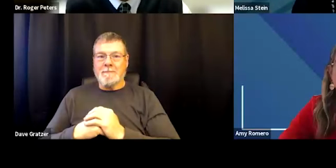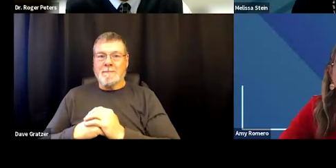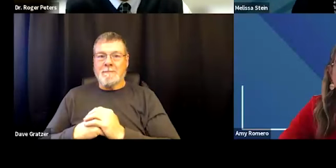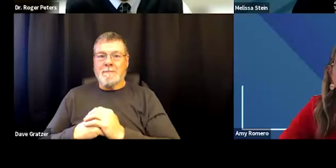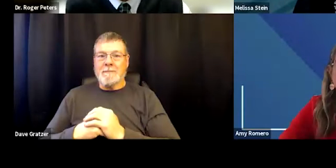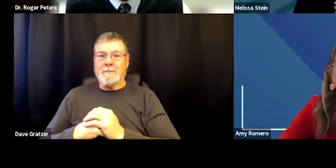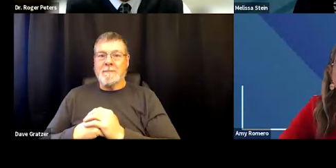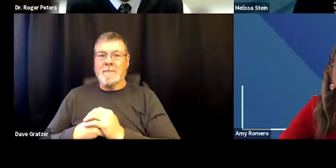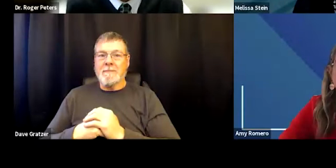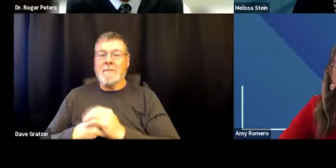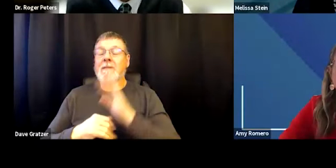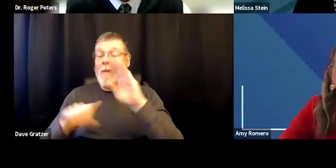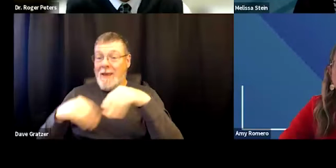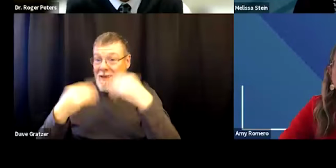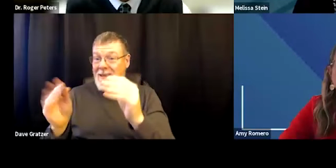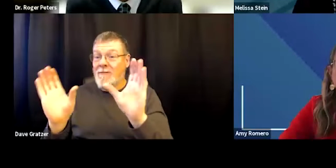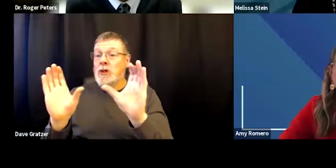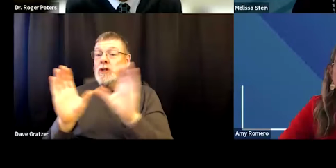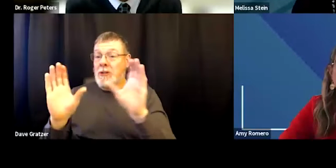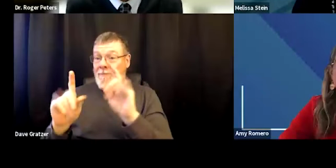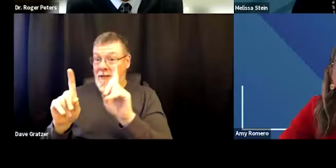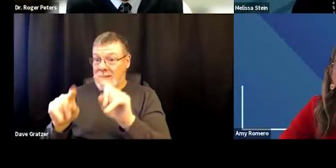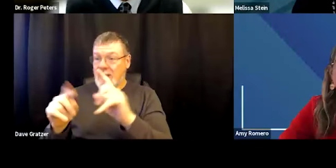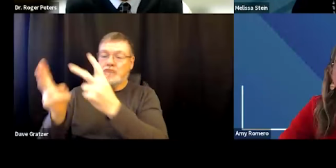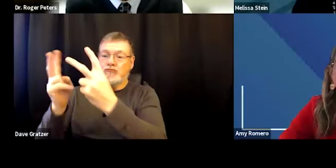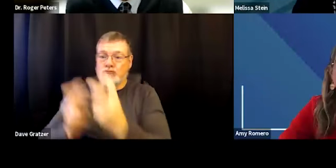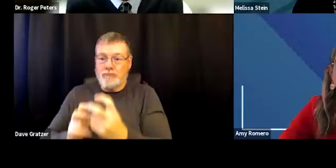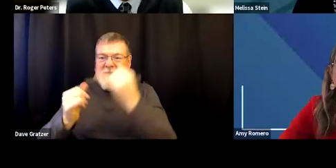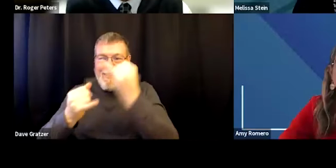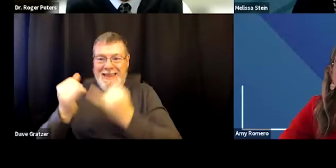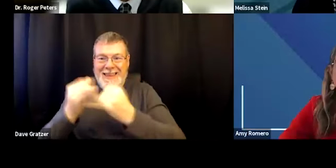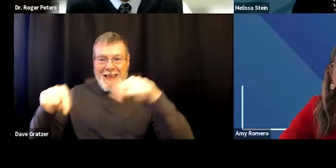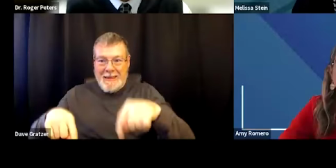We will provide a Certificate of Attendance for download at the end of this event.